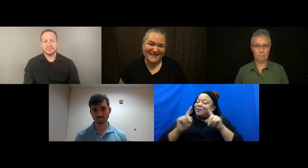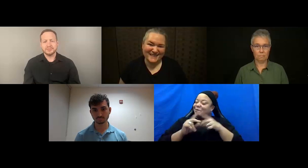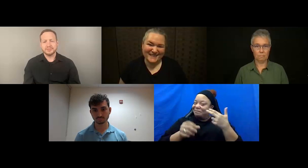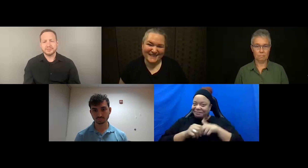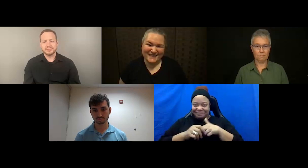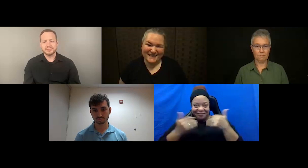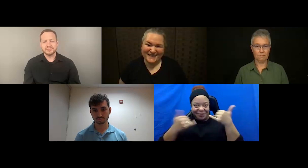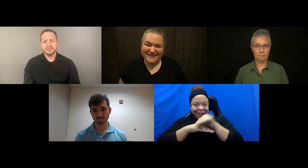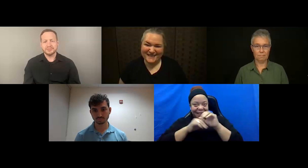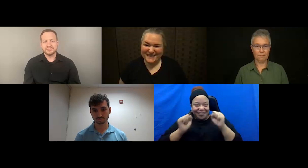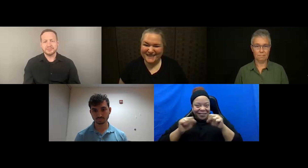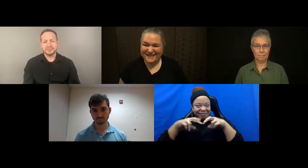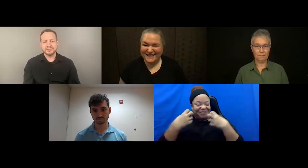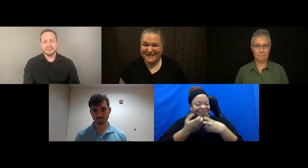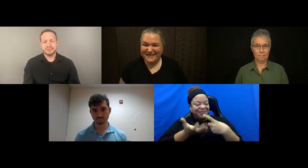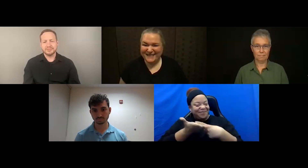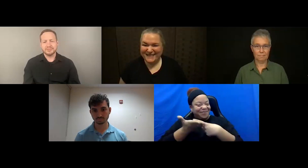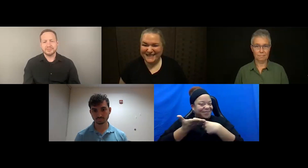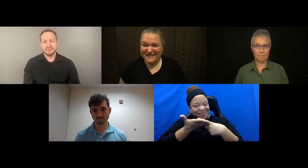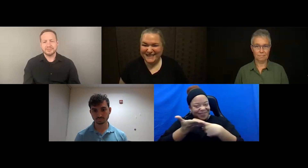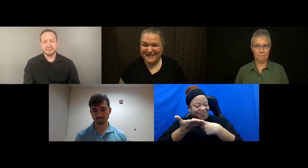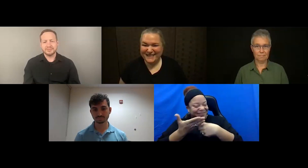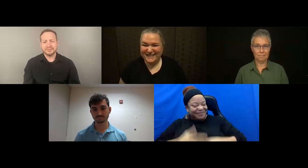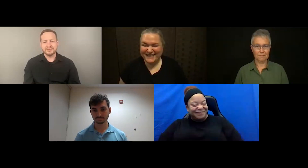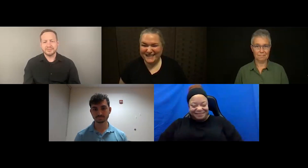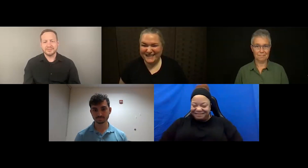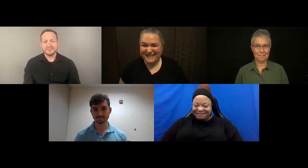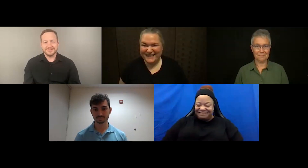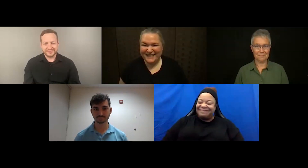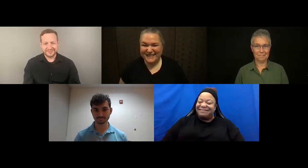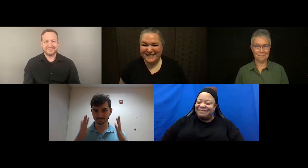and I'm excited to be here as a part of this discussion.